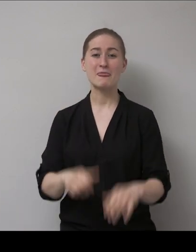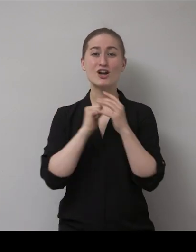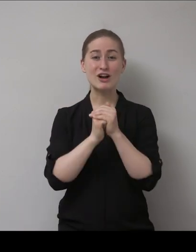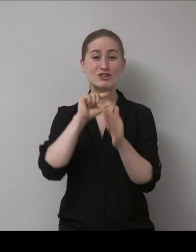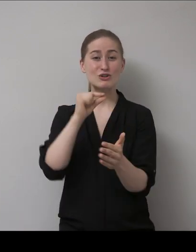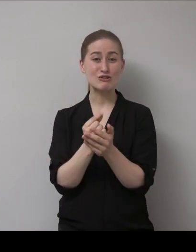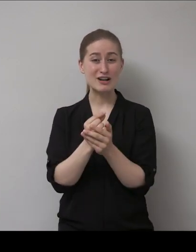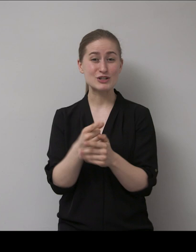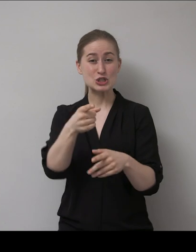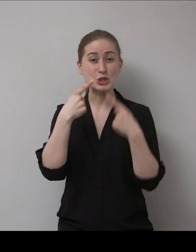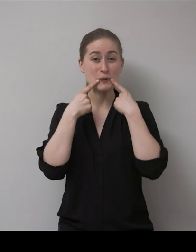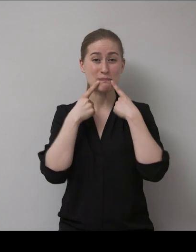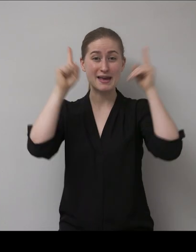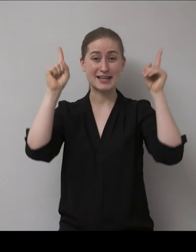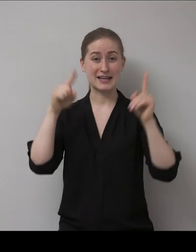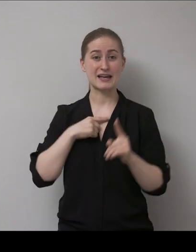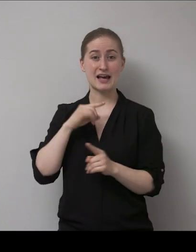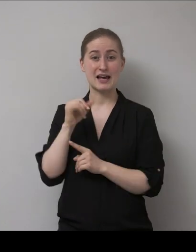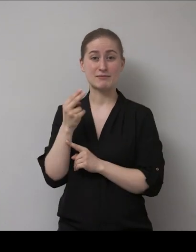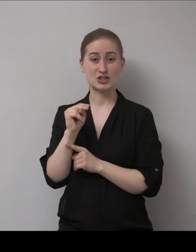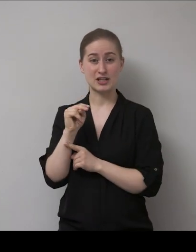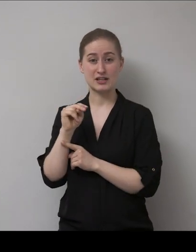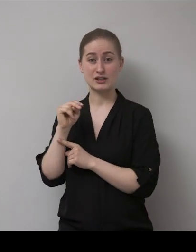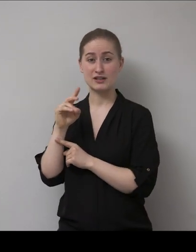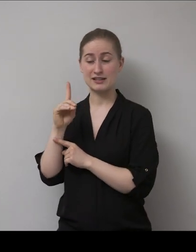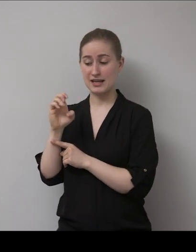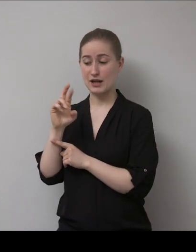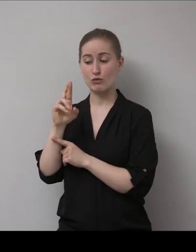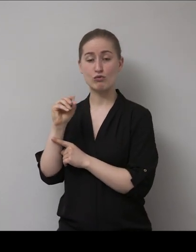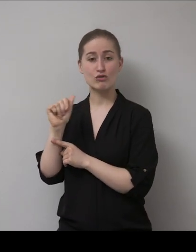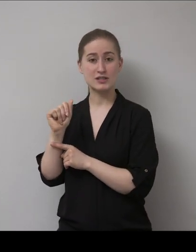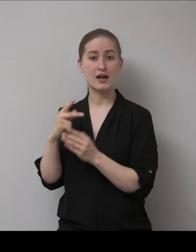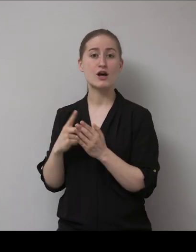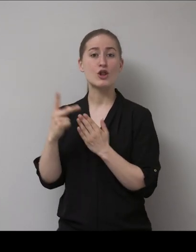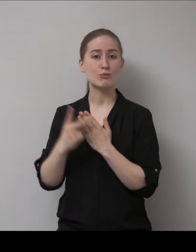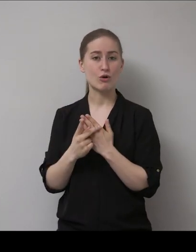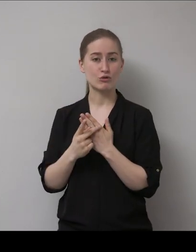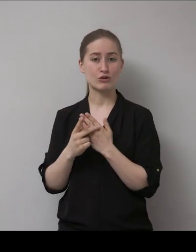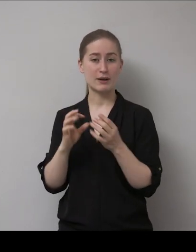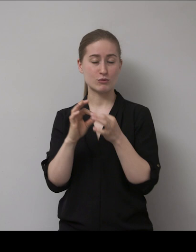You made it! I'm Jen da Rosa, the Program Coordinator for Energy and Environmental Programs.